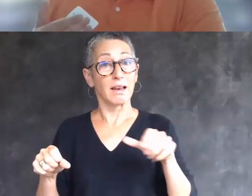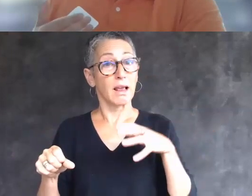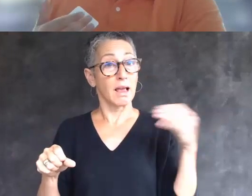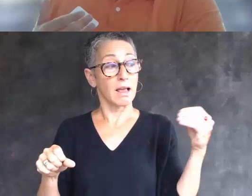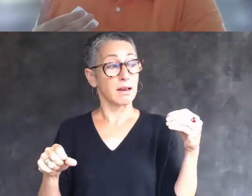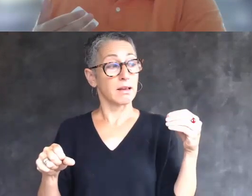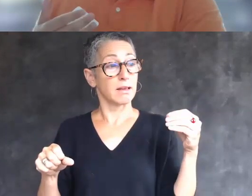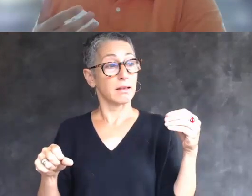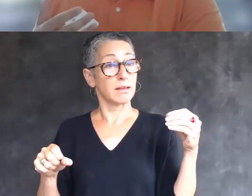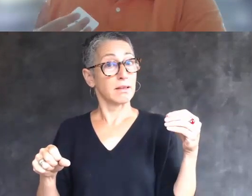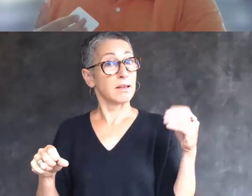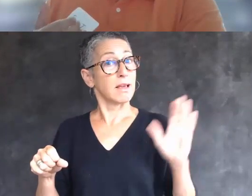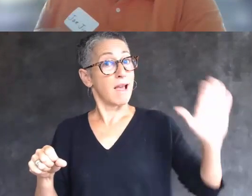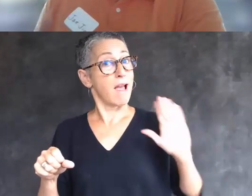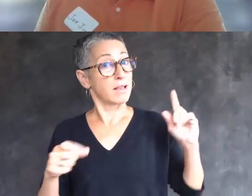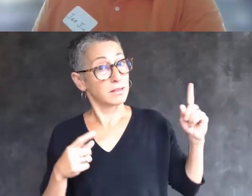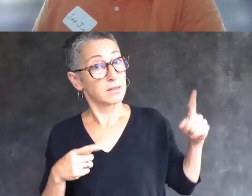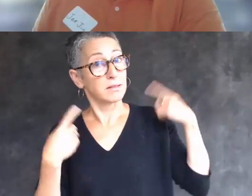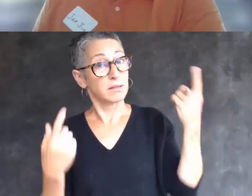and thoughts of addressing it.